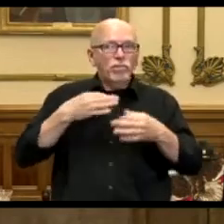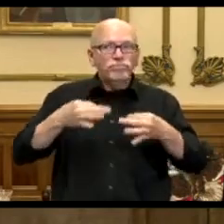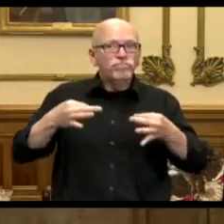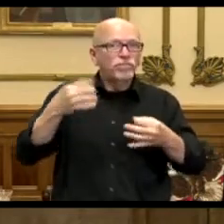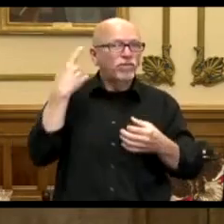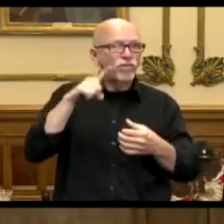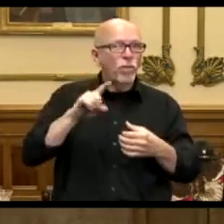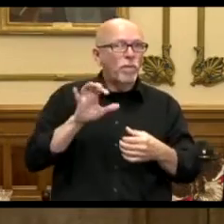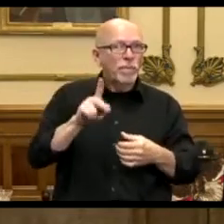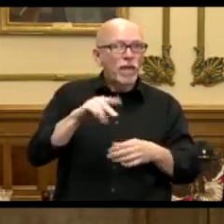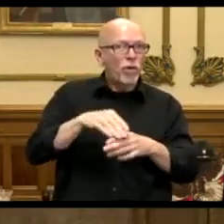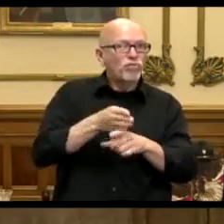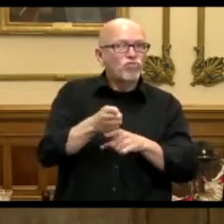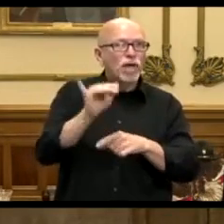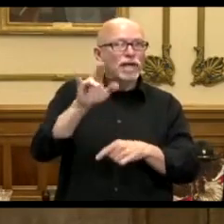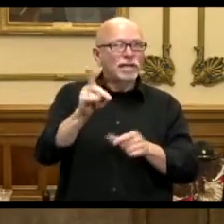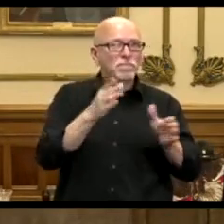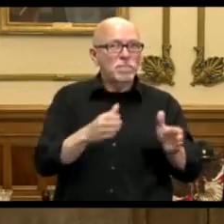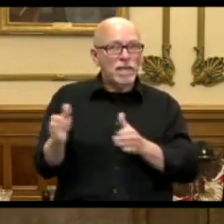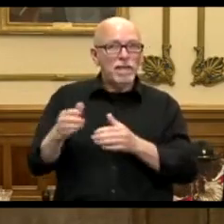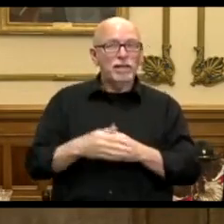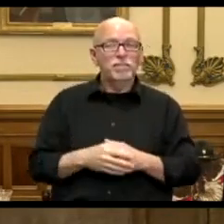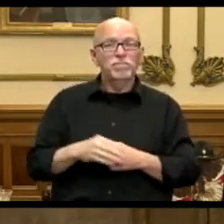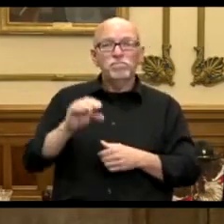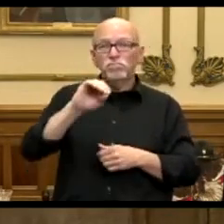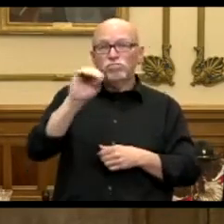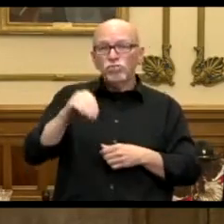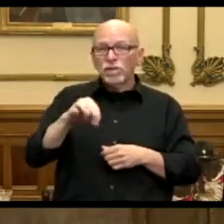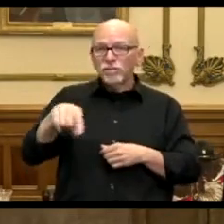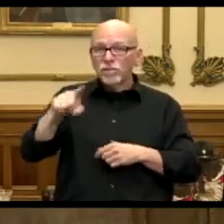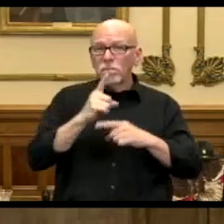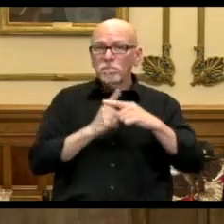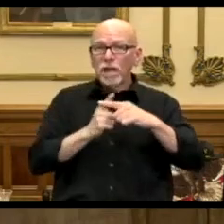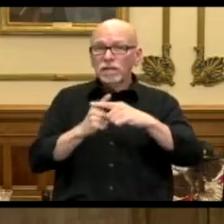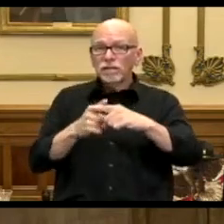track Indiana plan. The rates of positive tests have been rising in